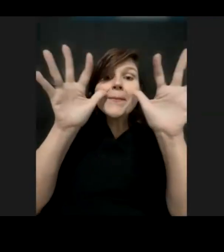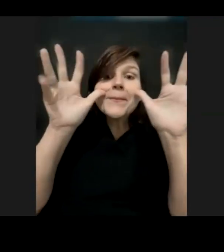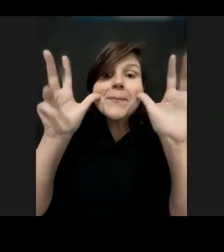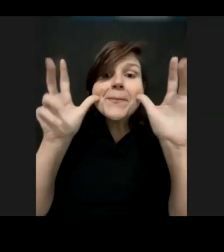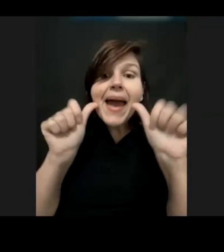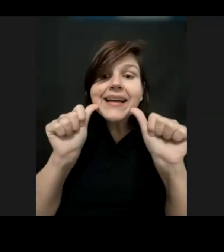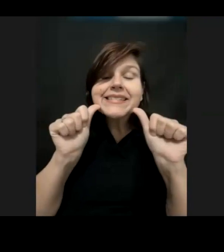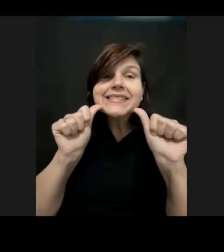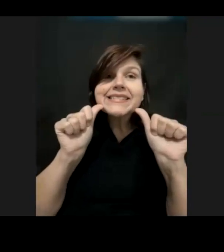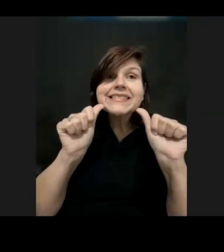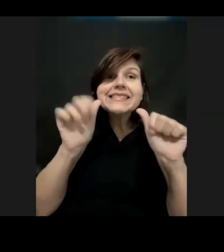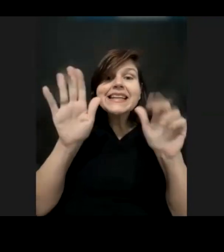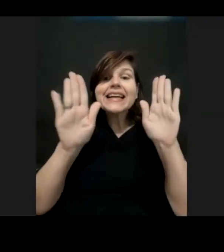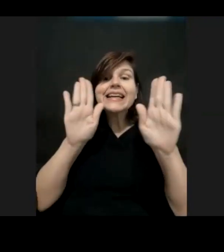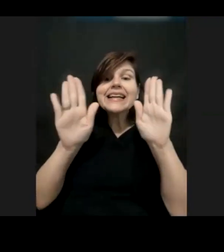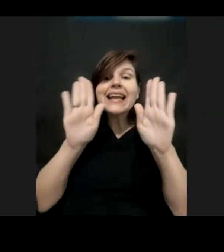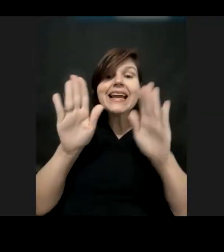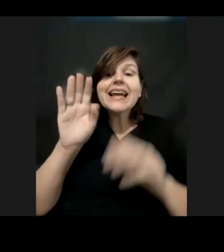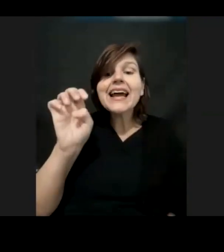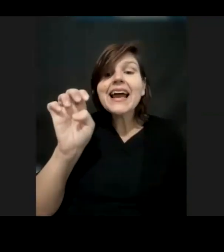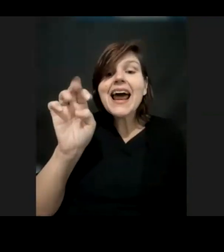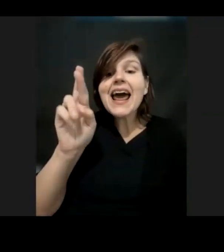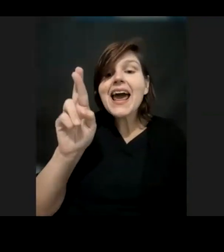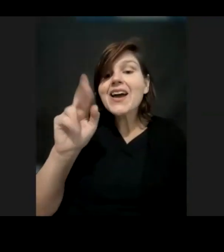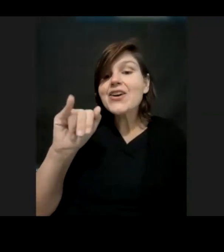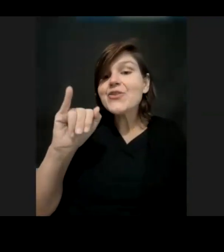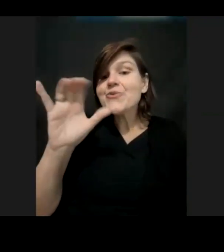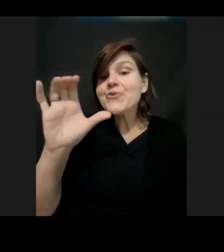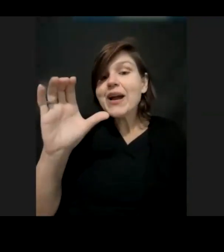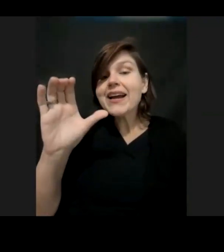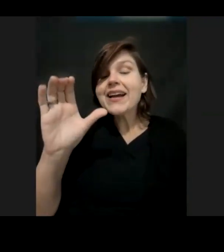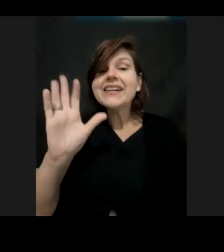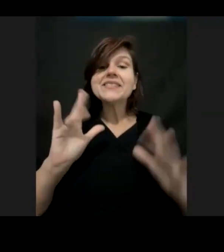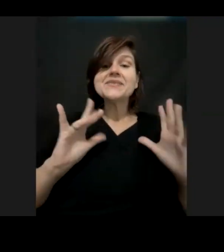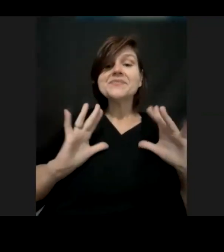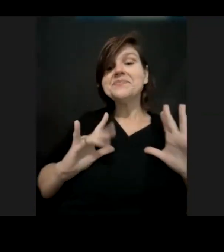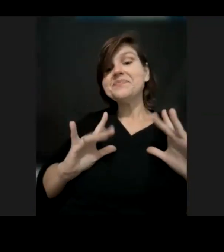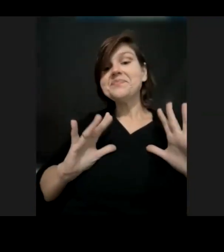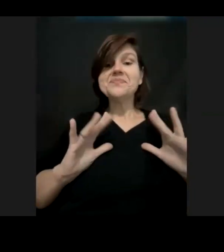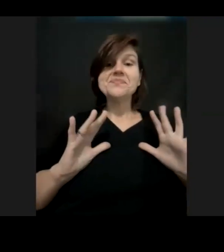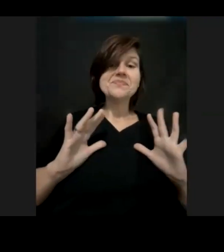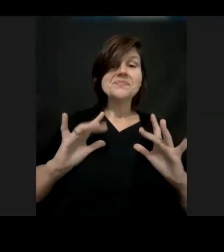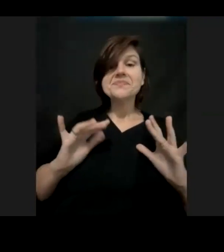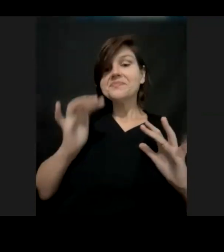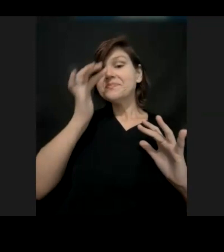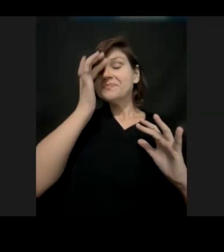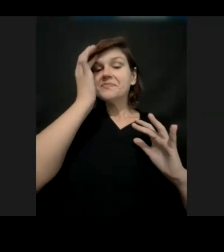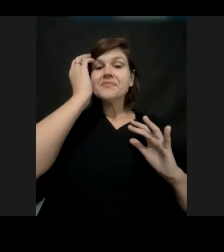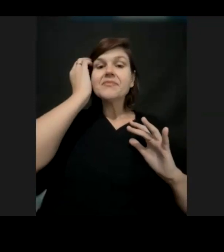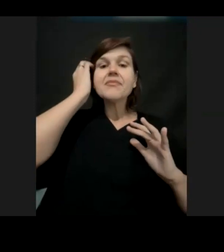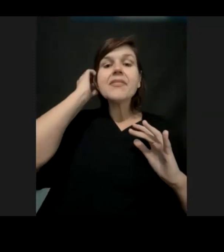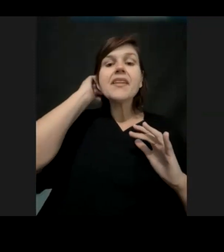Eric! ∂ ∂ A-Da-da-da, da-la-da-da, da-la-da-da-da-da ∂ ∂ [gasp] Guess who’s next?